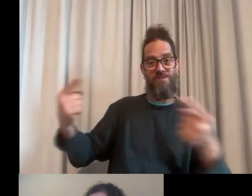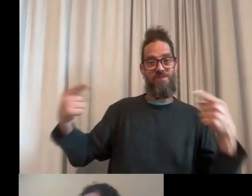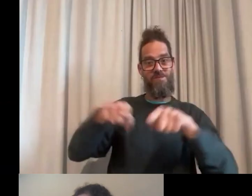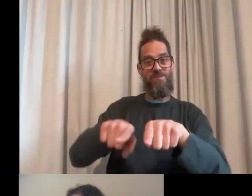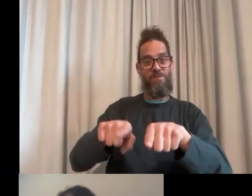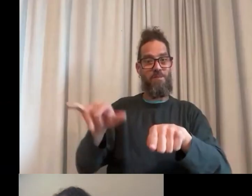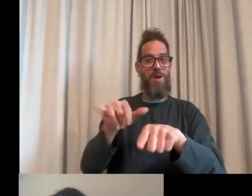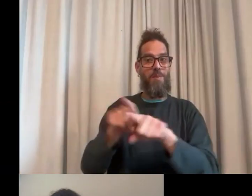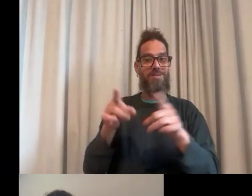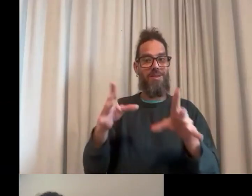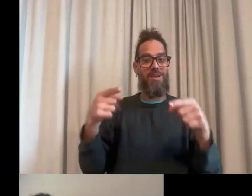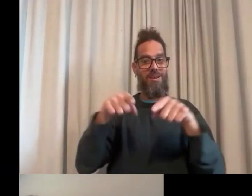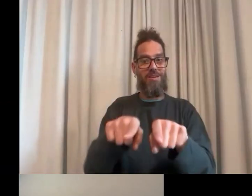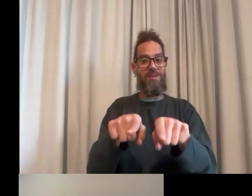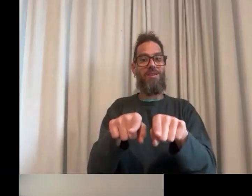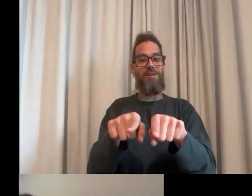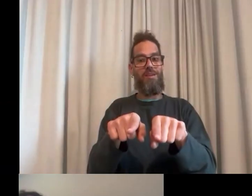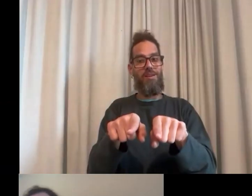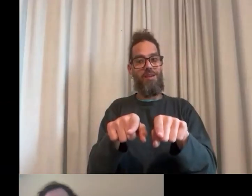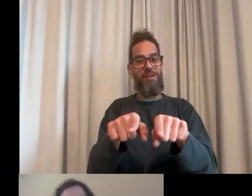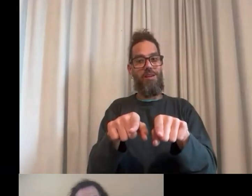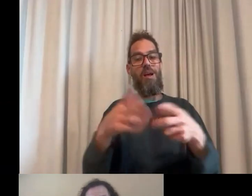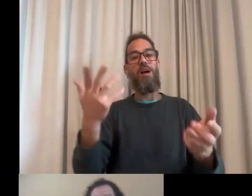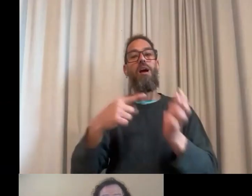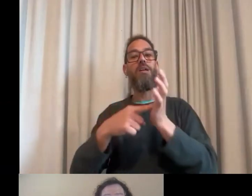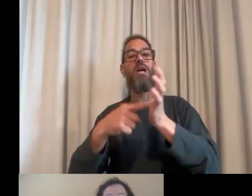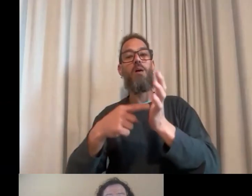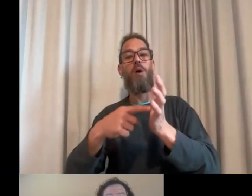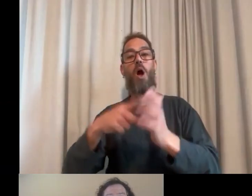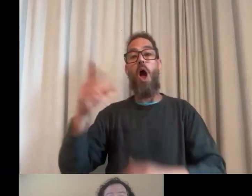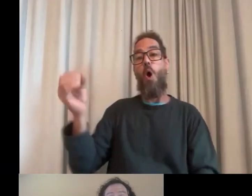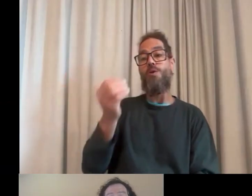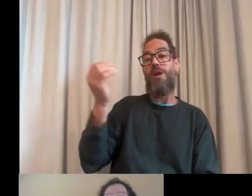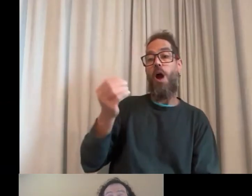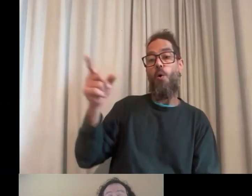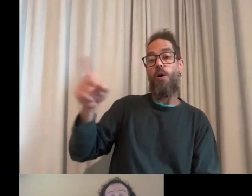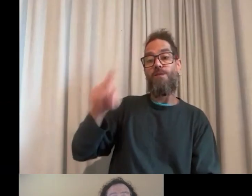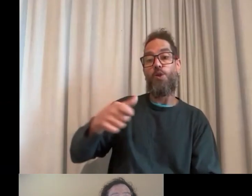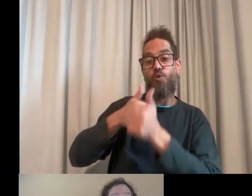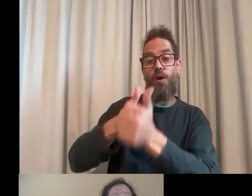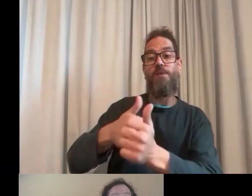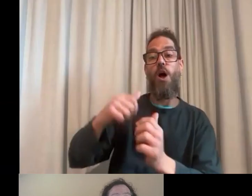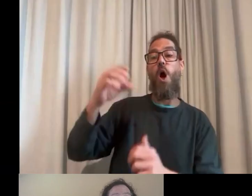You've also got obligations in the retail level for your branches in Ontario.